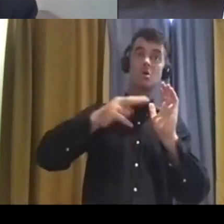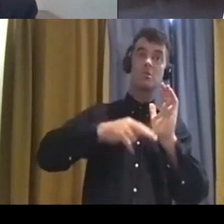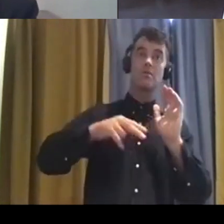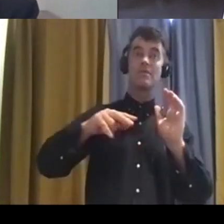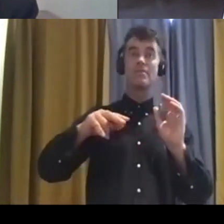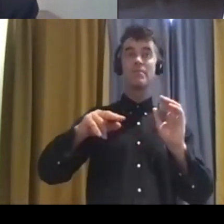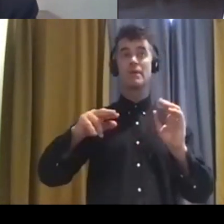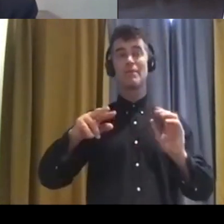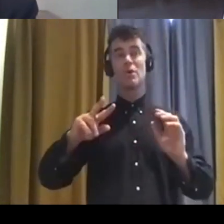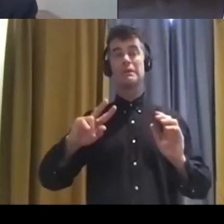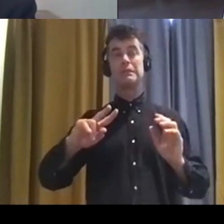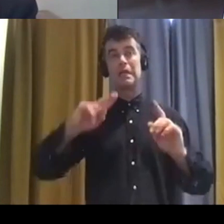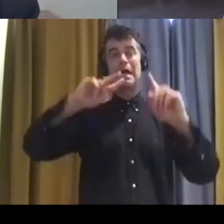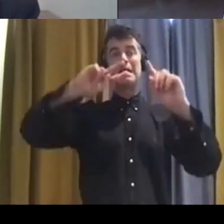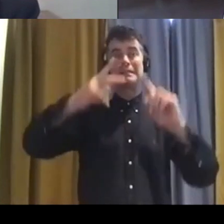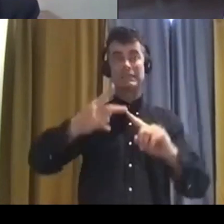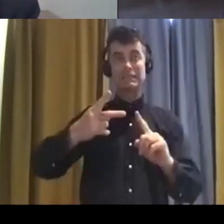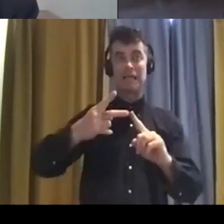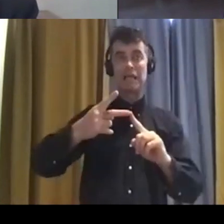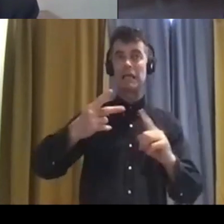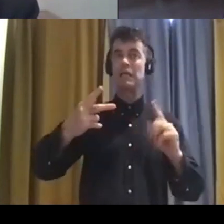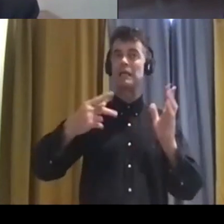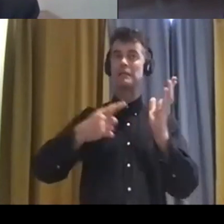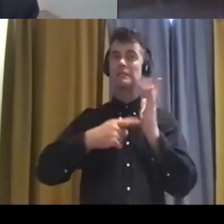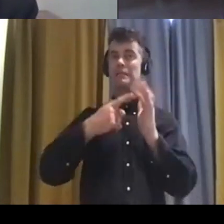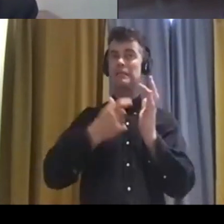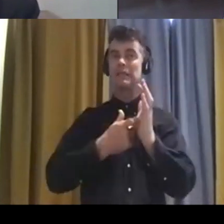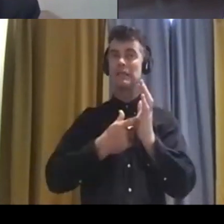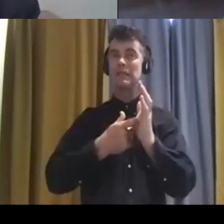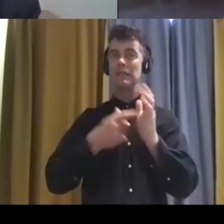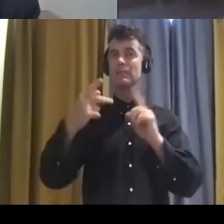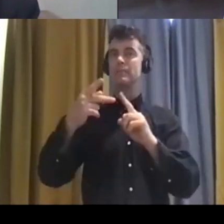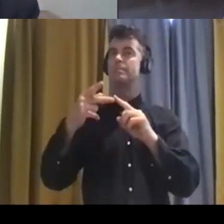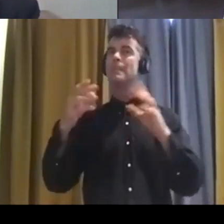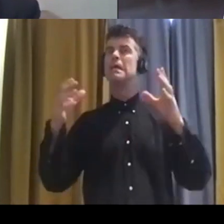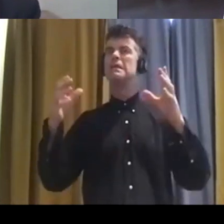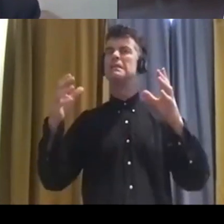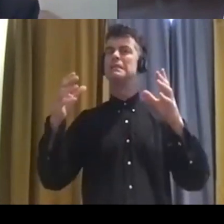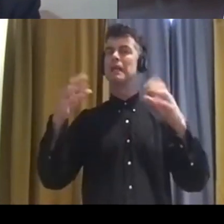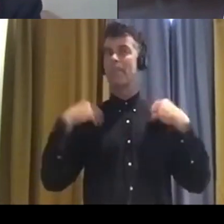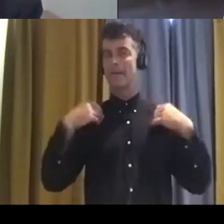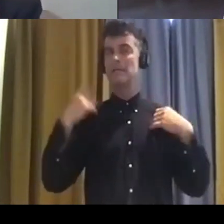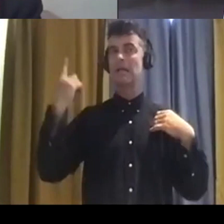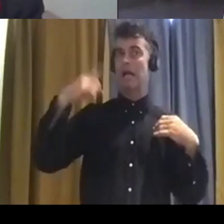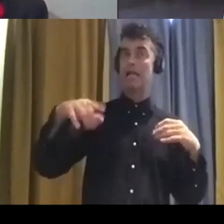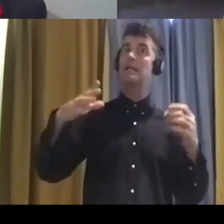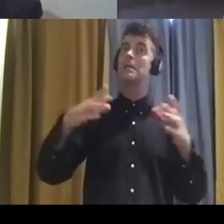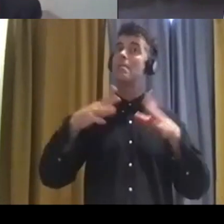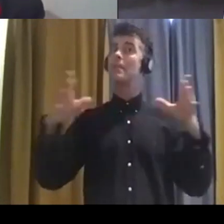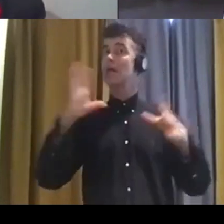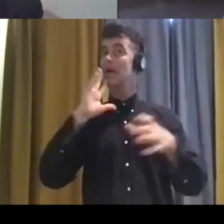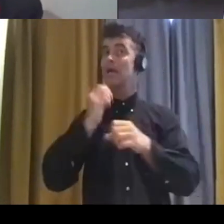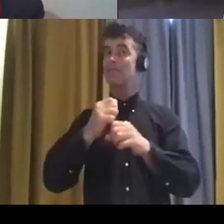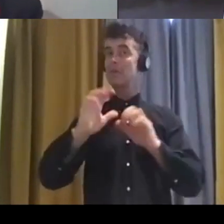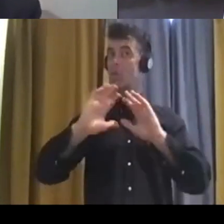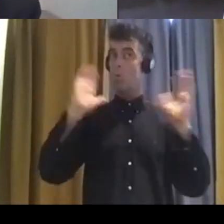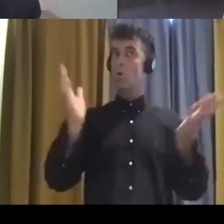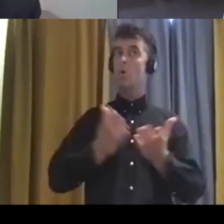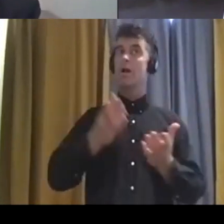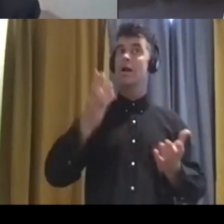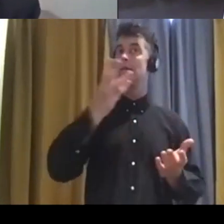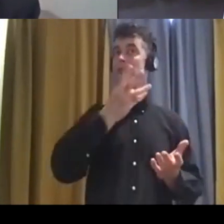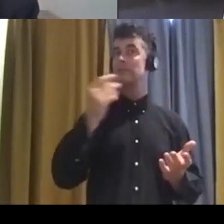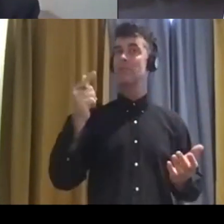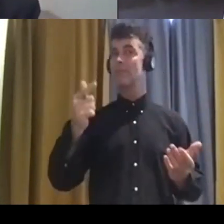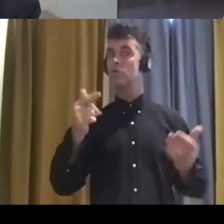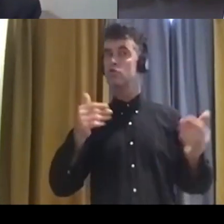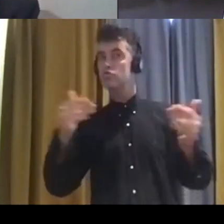the bigger governments of the world. Some of the struggles that we think are very difficult